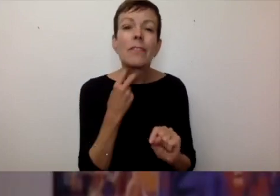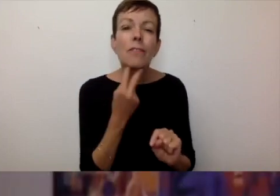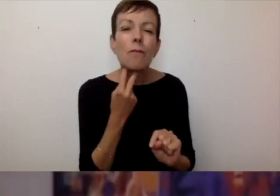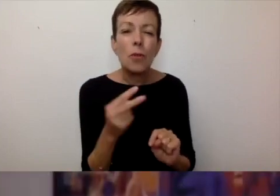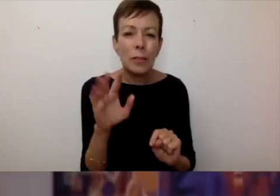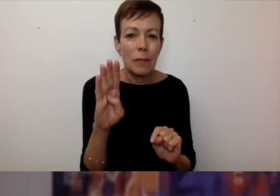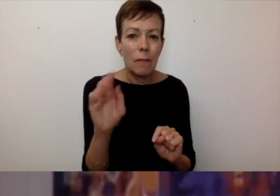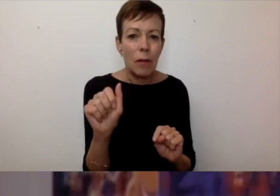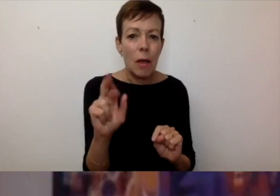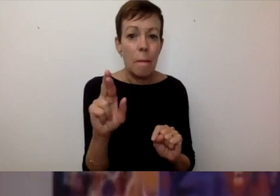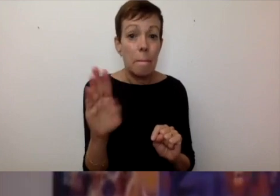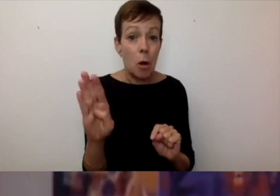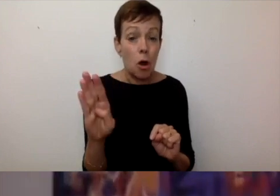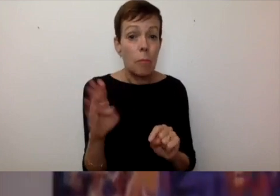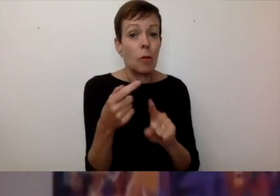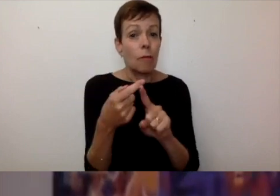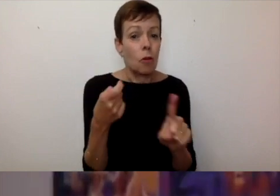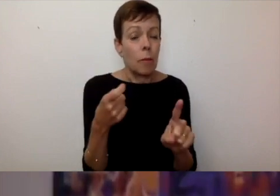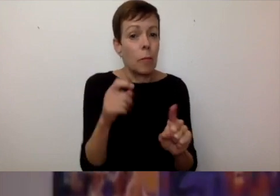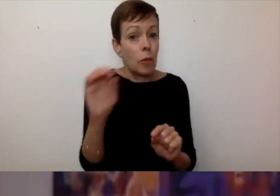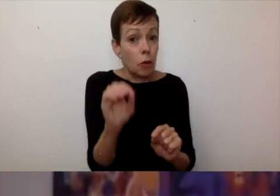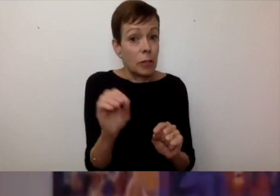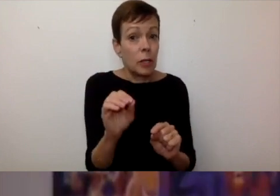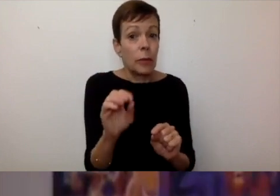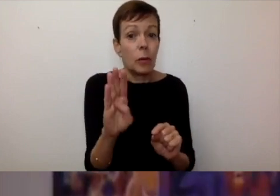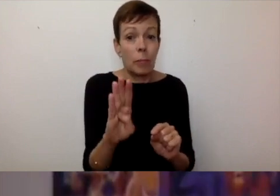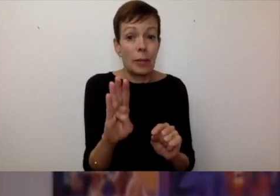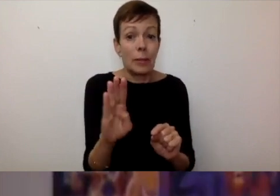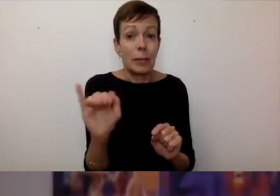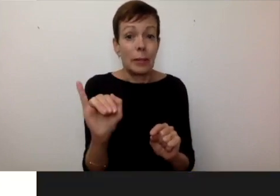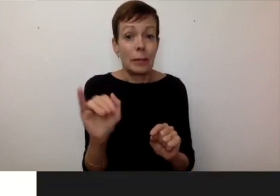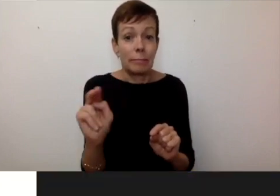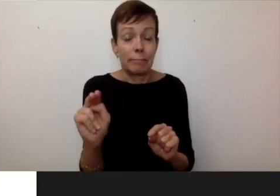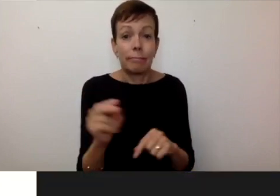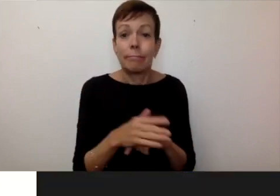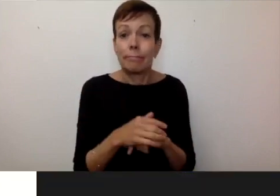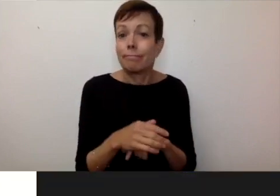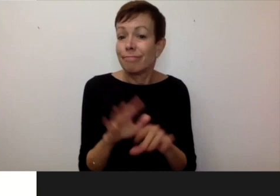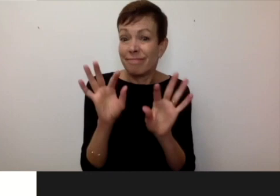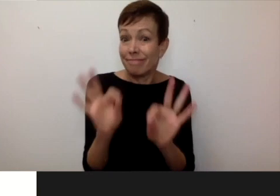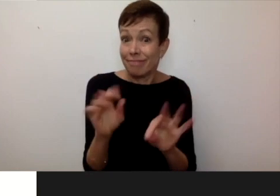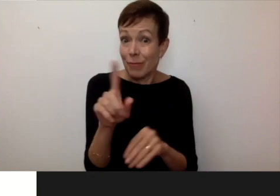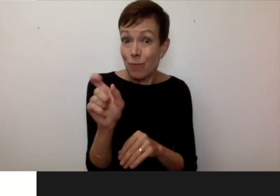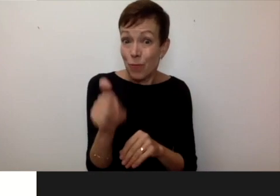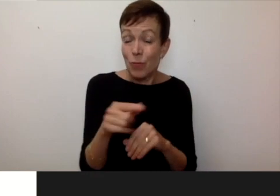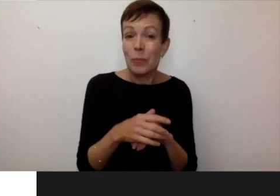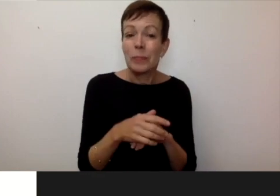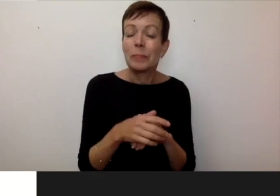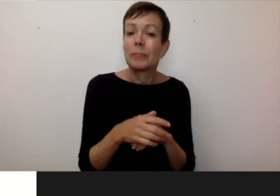she is with the ontario basic income network barbara go ahead that's a great question another way we phrase it about deconstructing